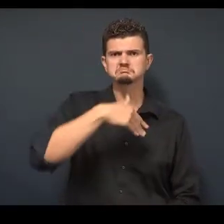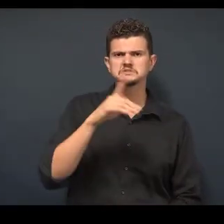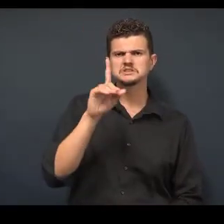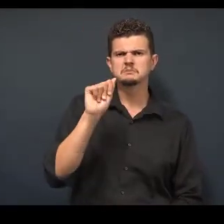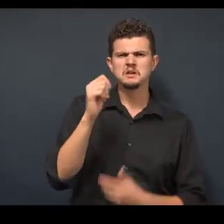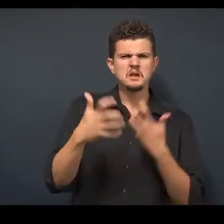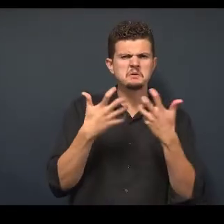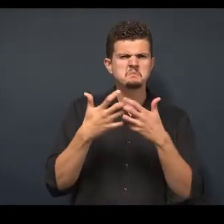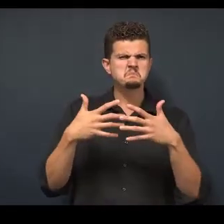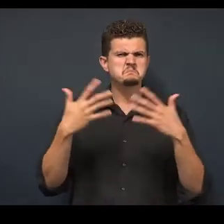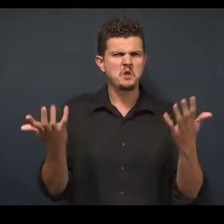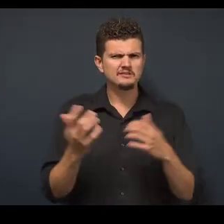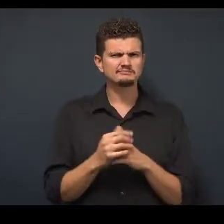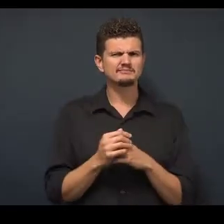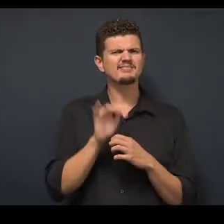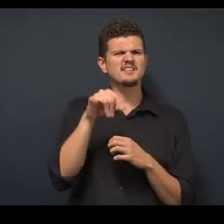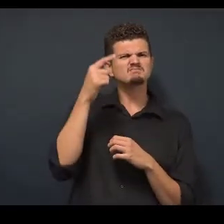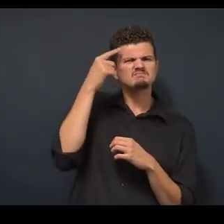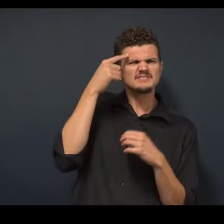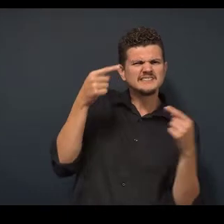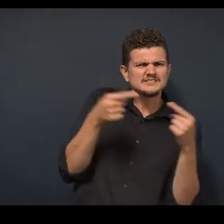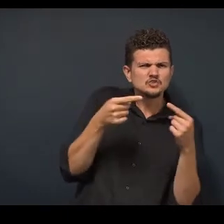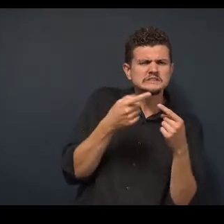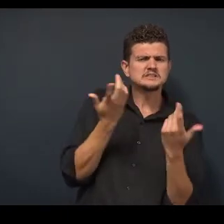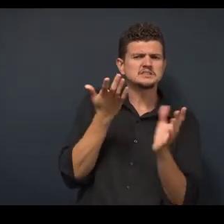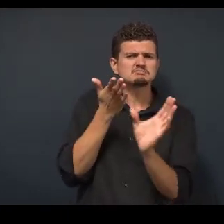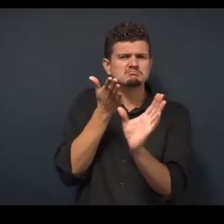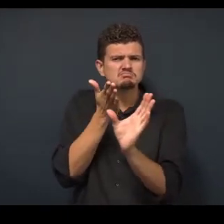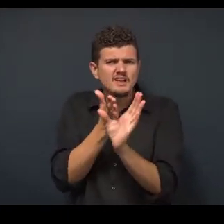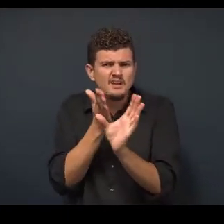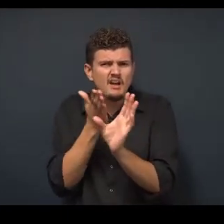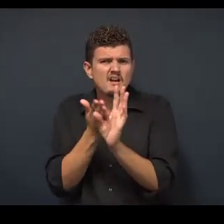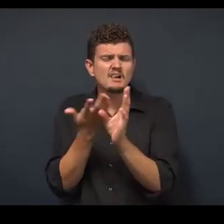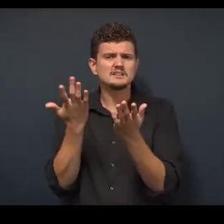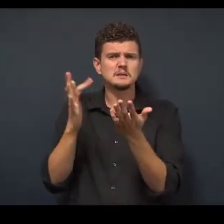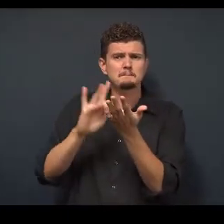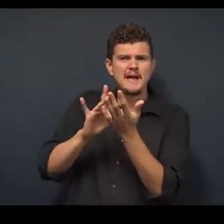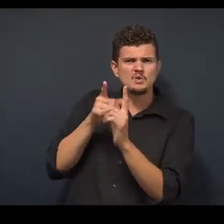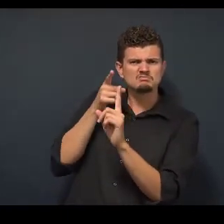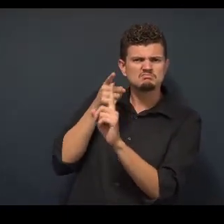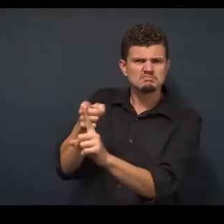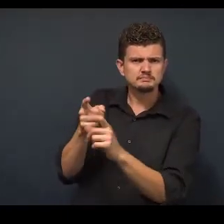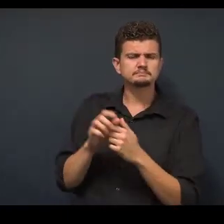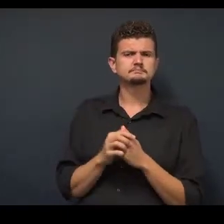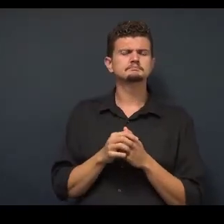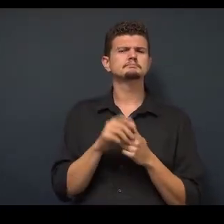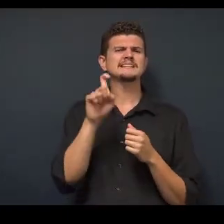Accommodations for people with hidden disabilities (brain injuries, psychiatric, and / or medical disabilities)